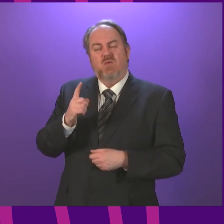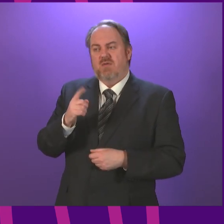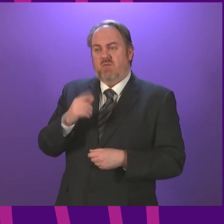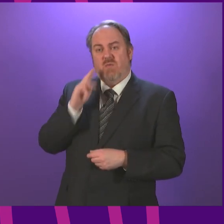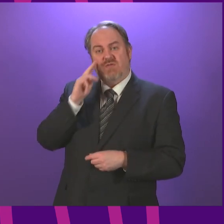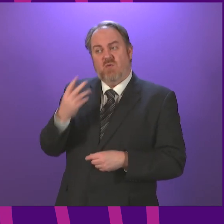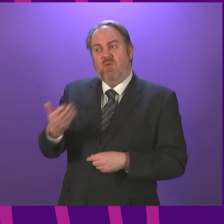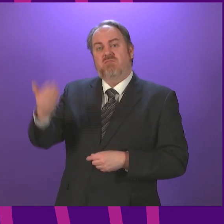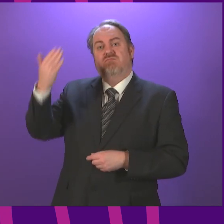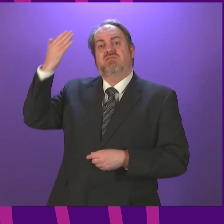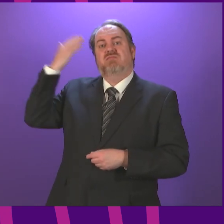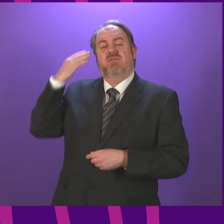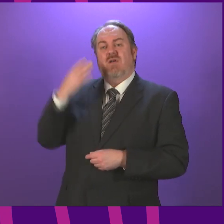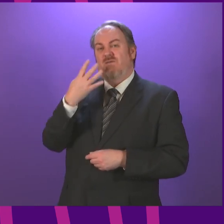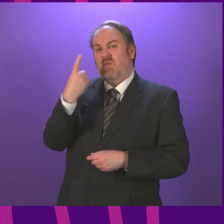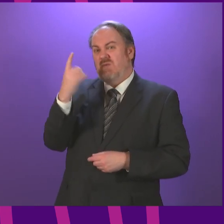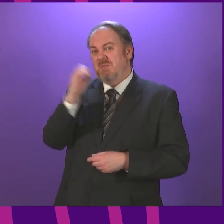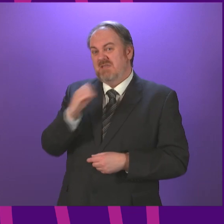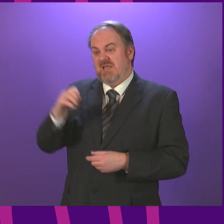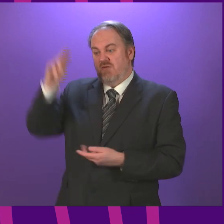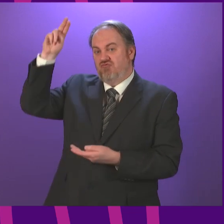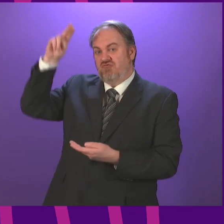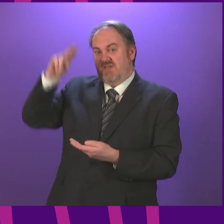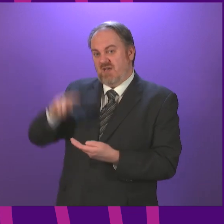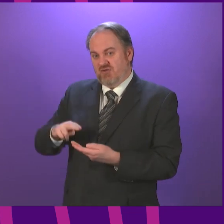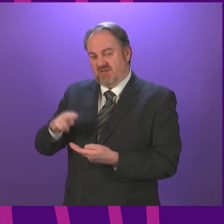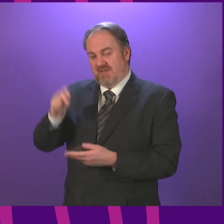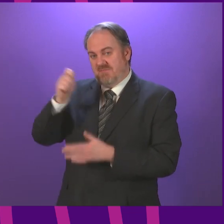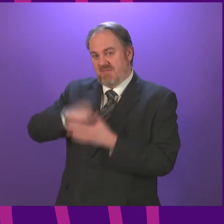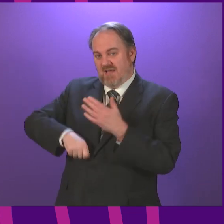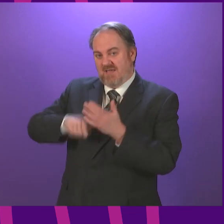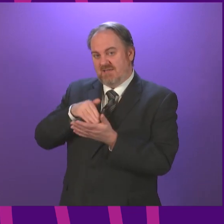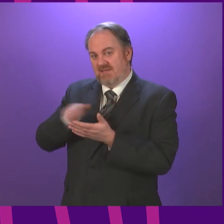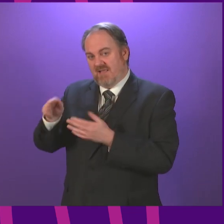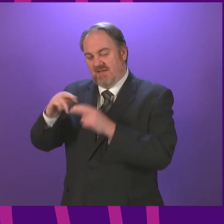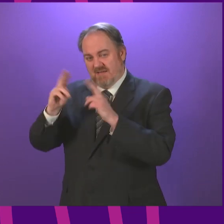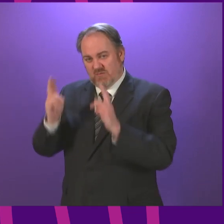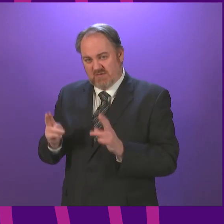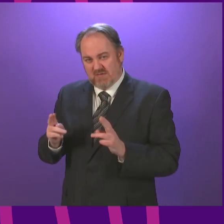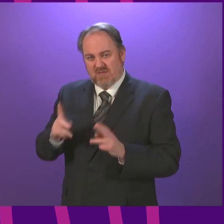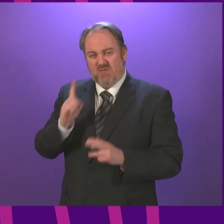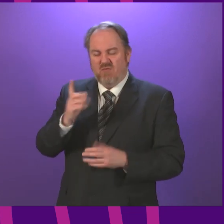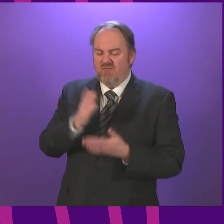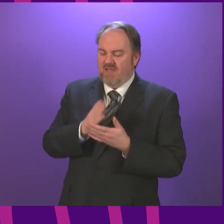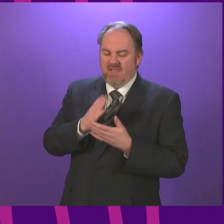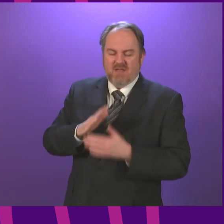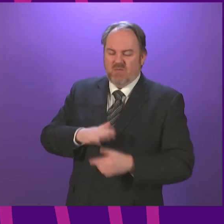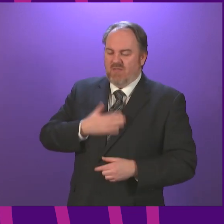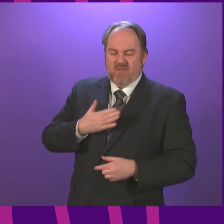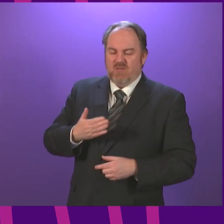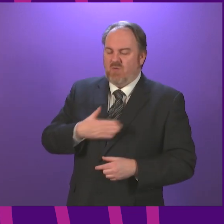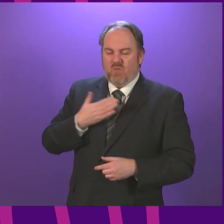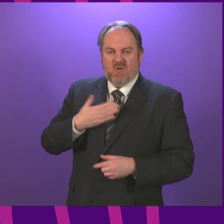the three months to May 2020. It would not make sense for us to continue to design LBTT